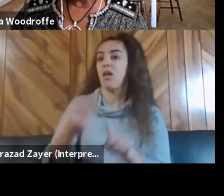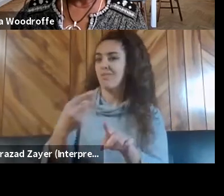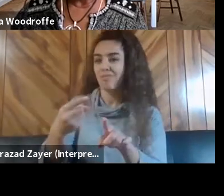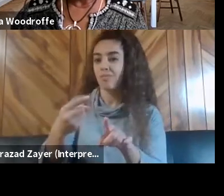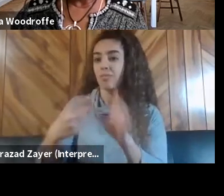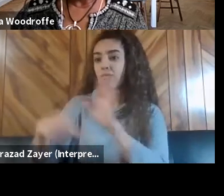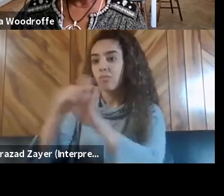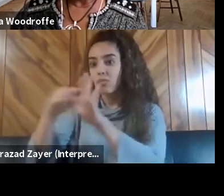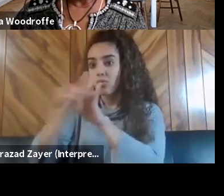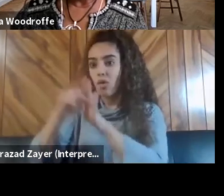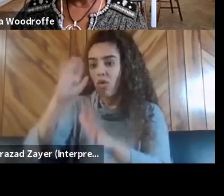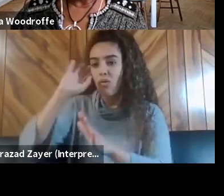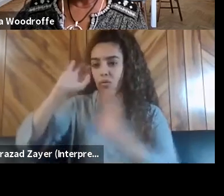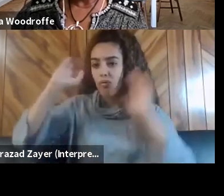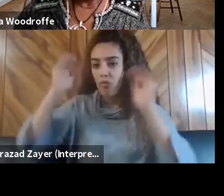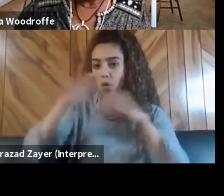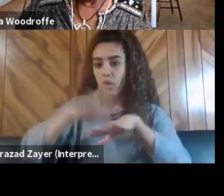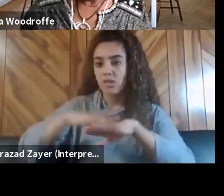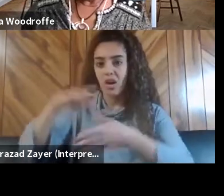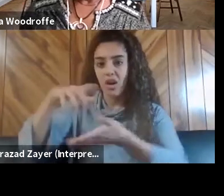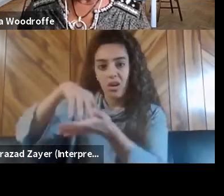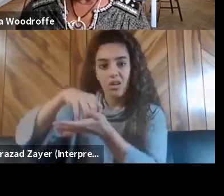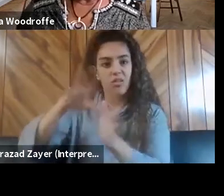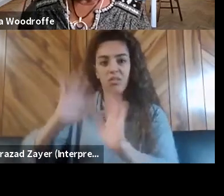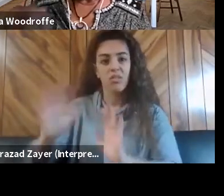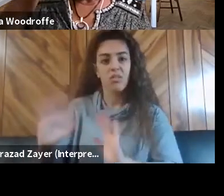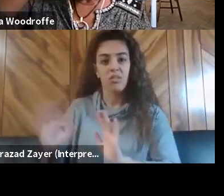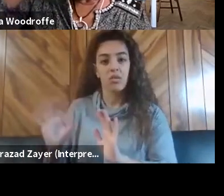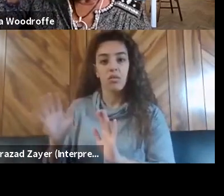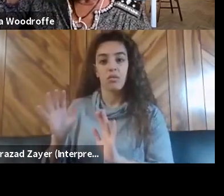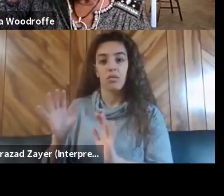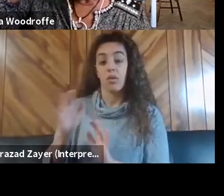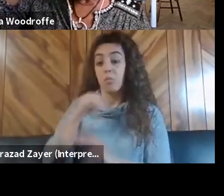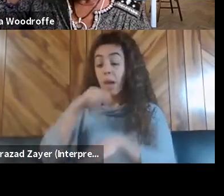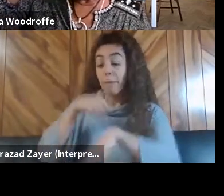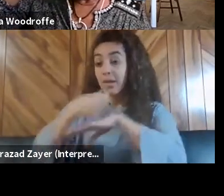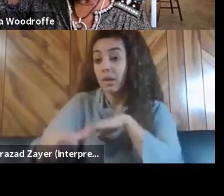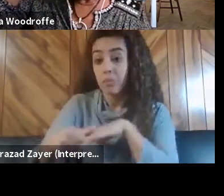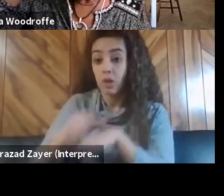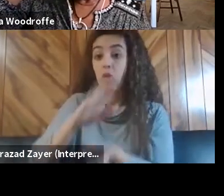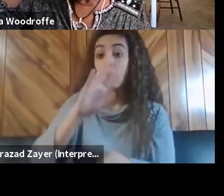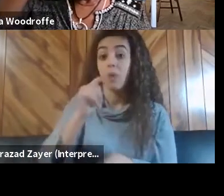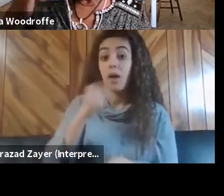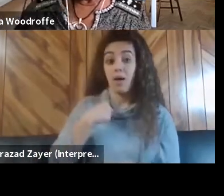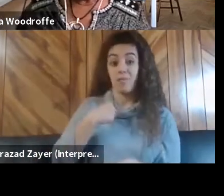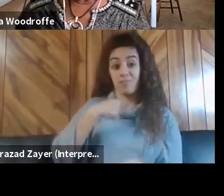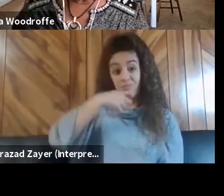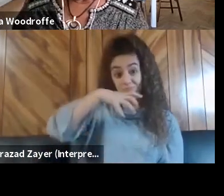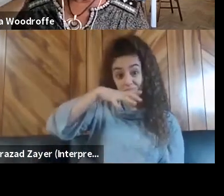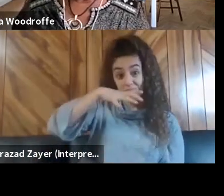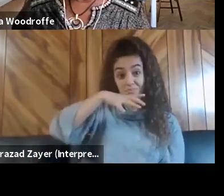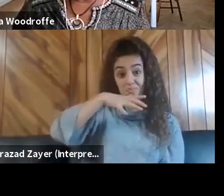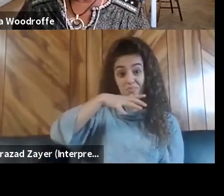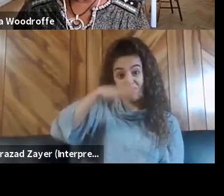to look at it this way. So I'm not blaming you but as the child's parents, and the person who spends the most time with